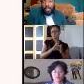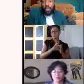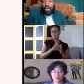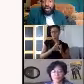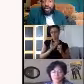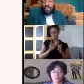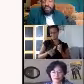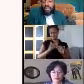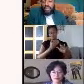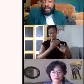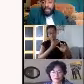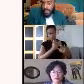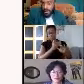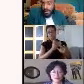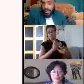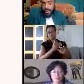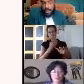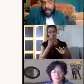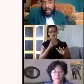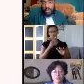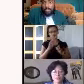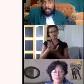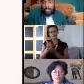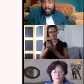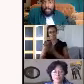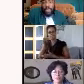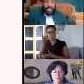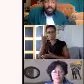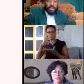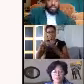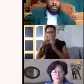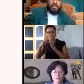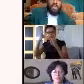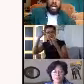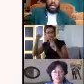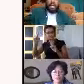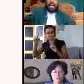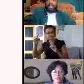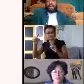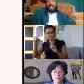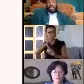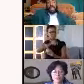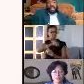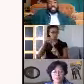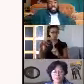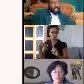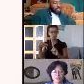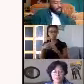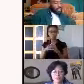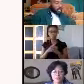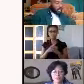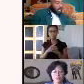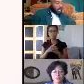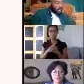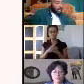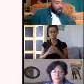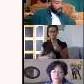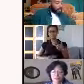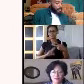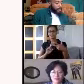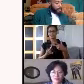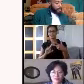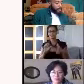what defines success. And so, yes. Static change.